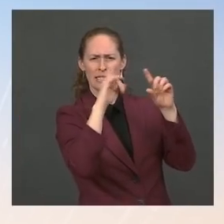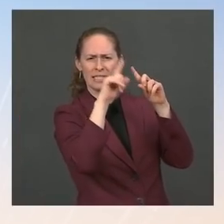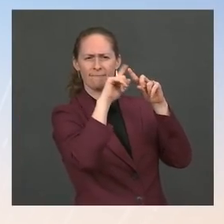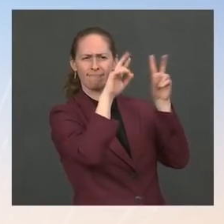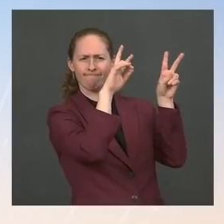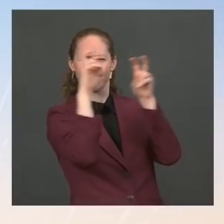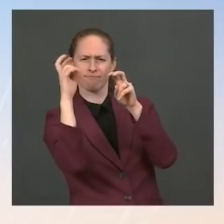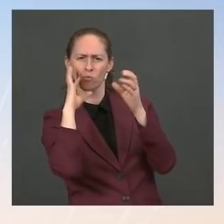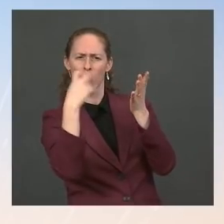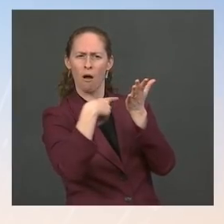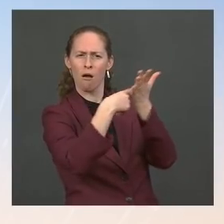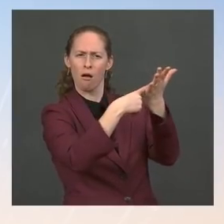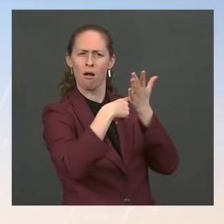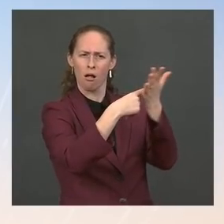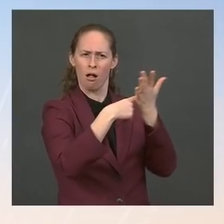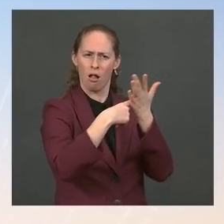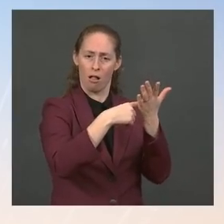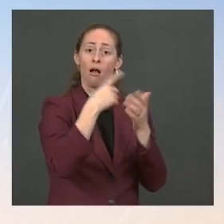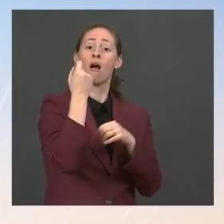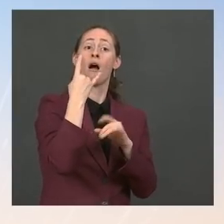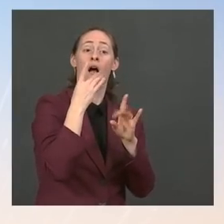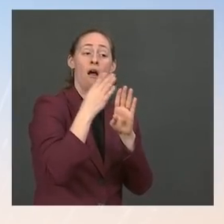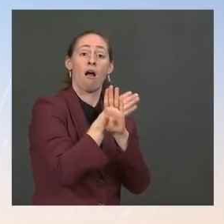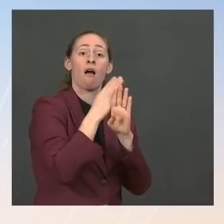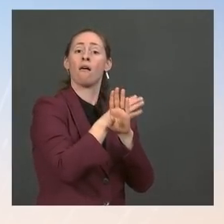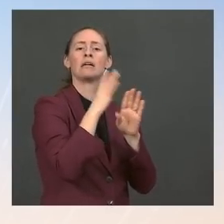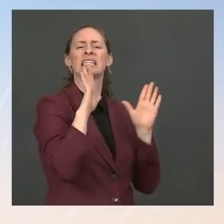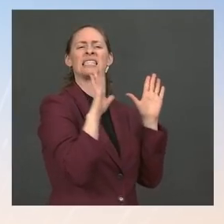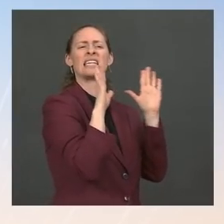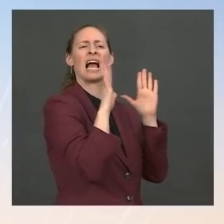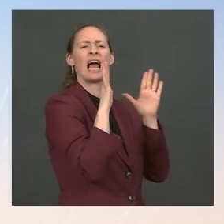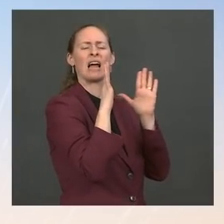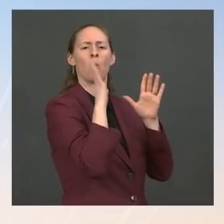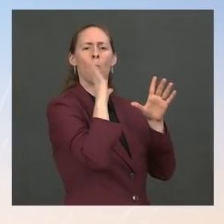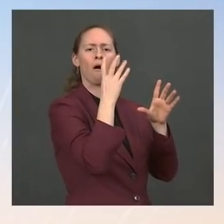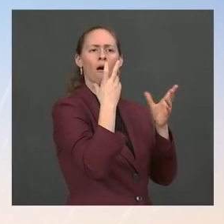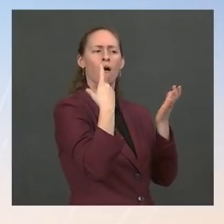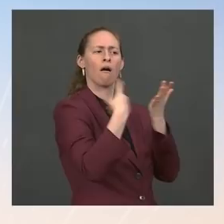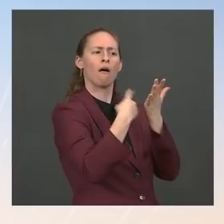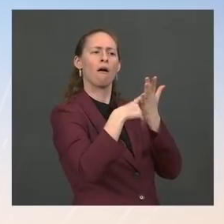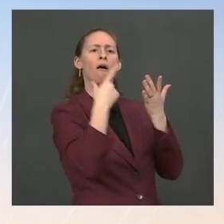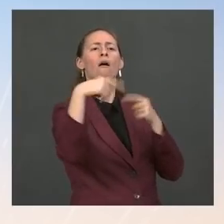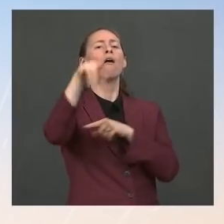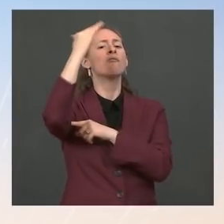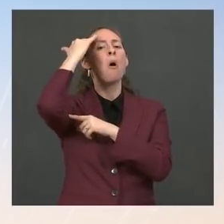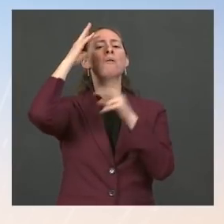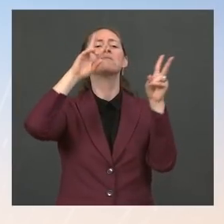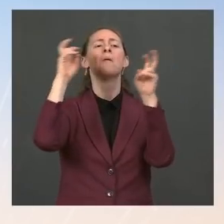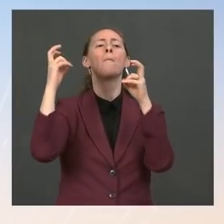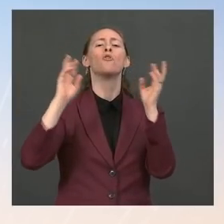where they'll talk in more detail. It's Monday evening, so I would not expect a press conference that --